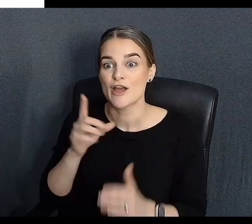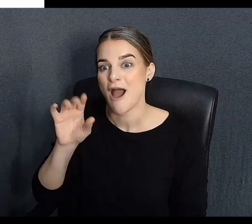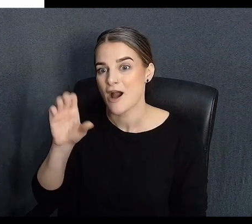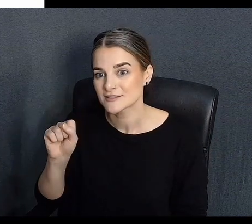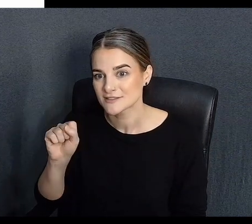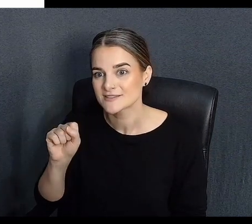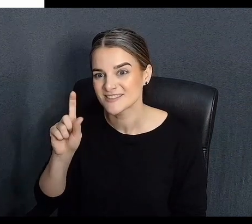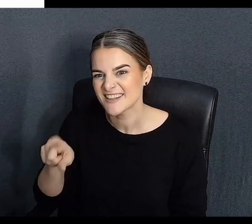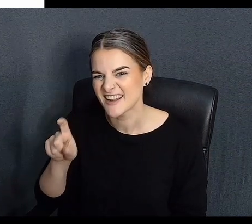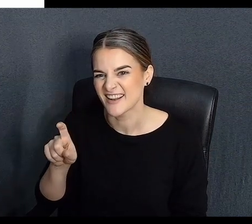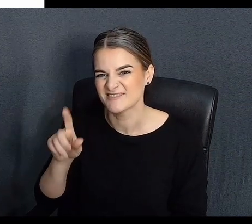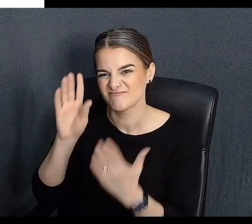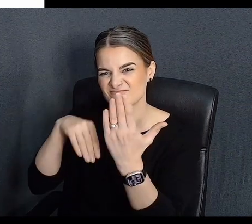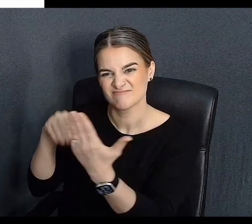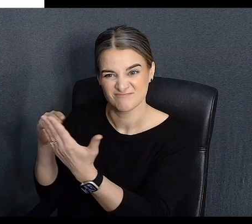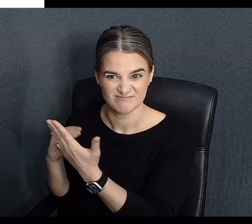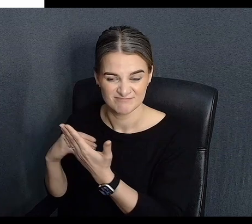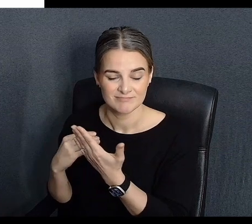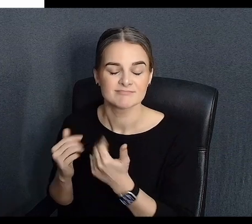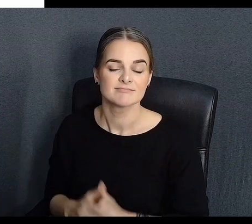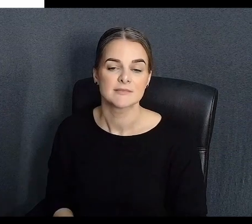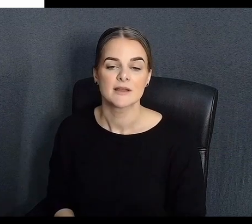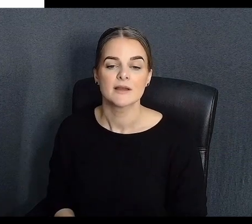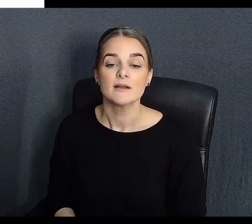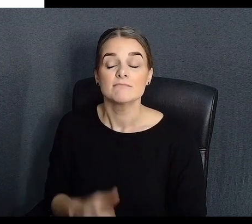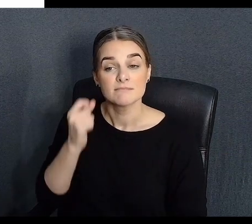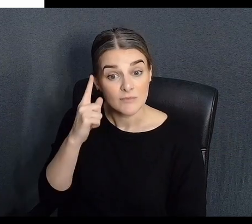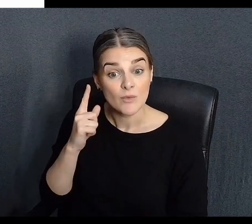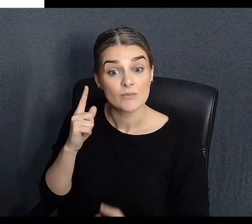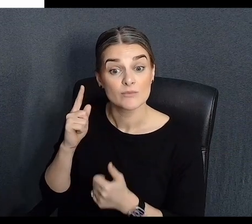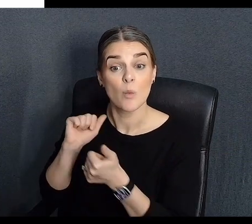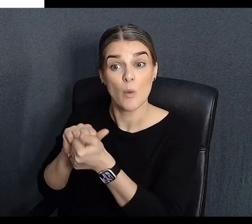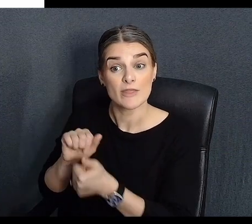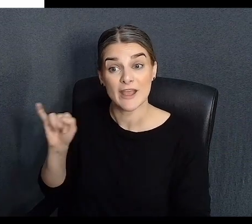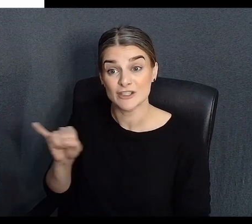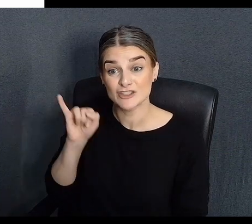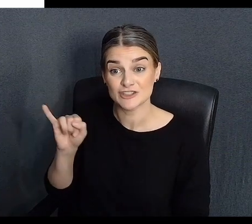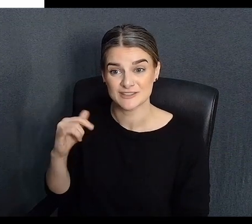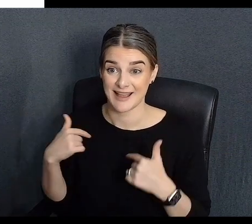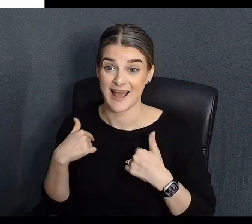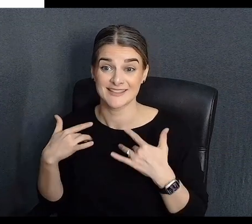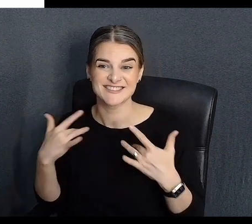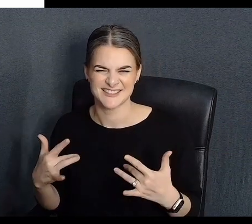using insurance funding, I tend to recommend to the families I work with that you don't call your insurance